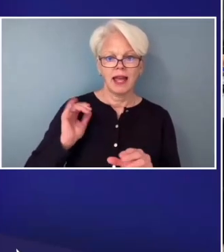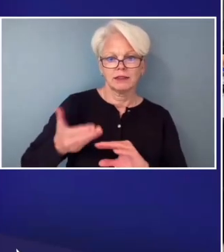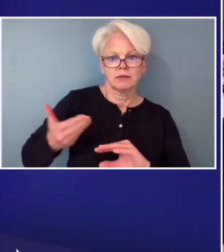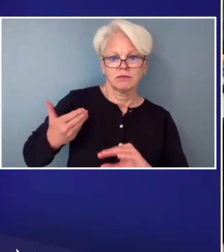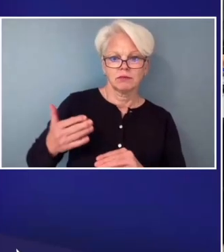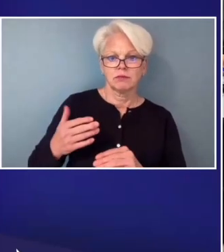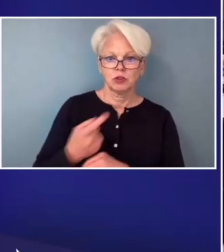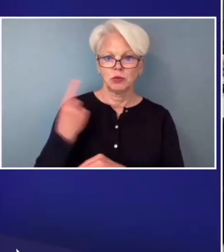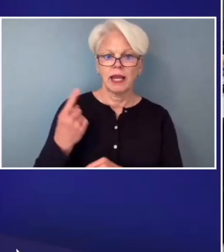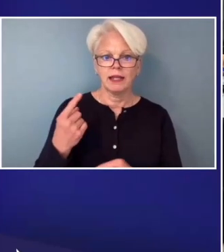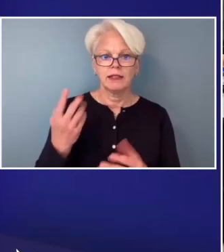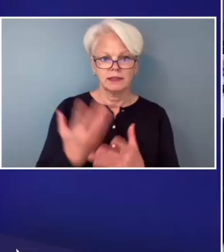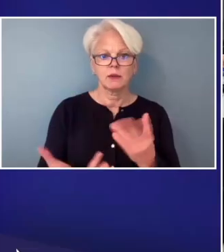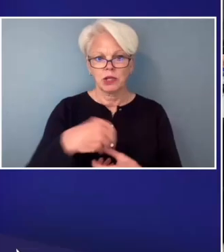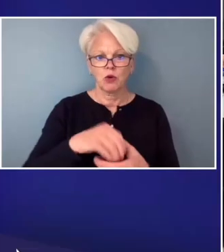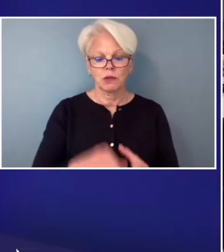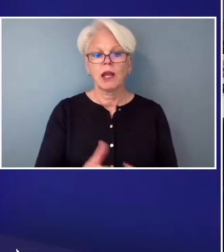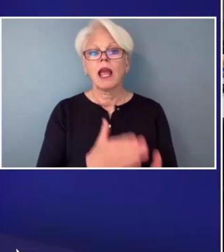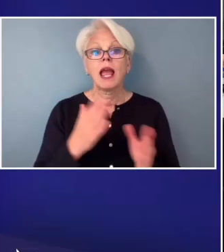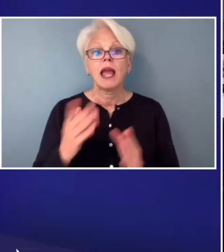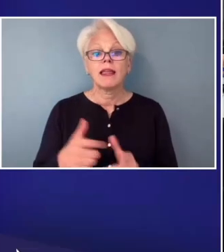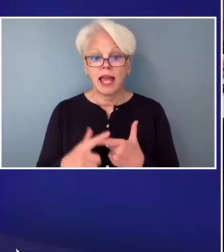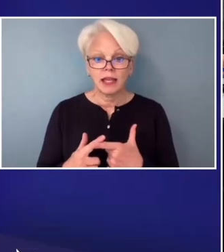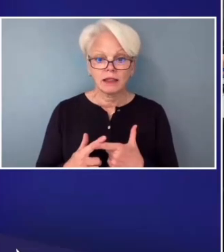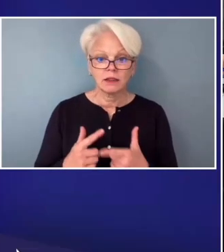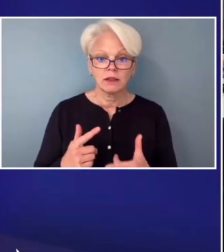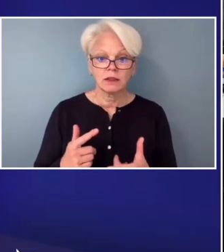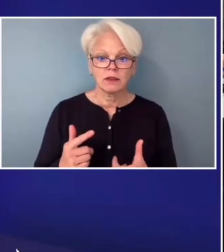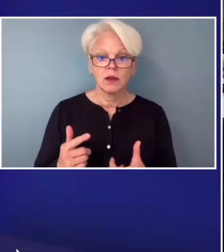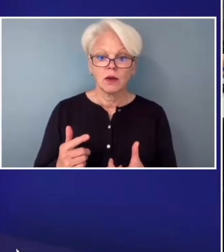Um, and then we have, Um, The